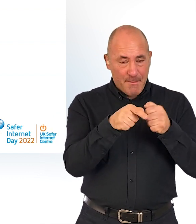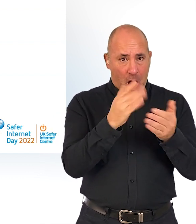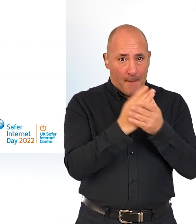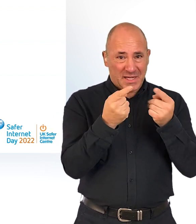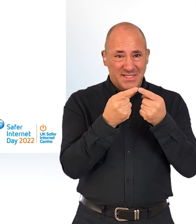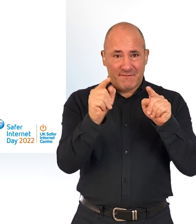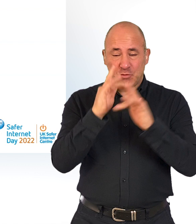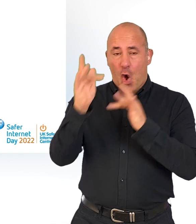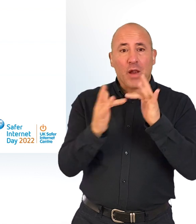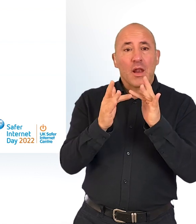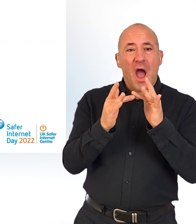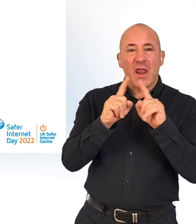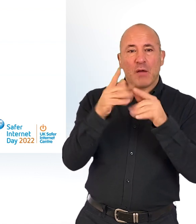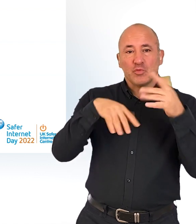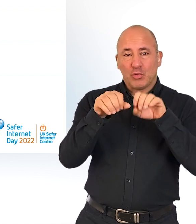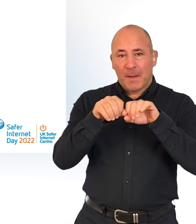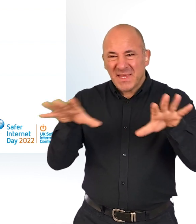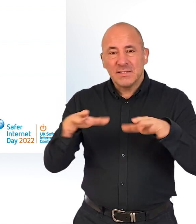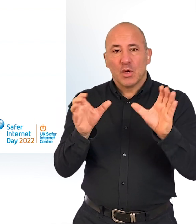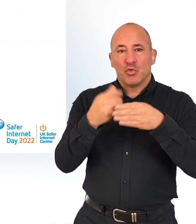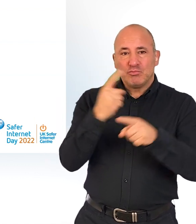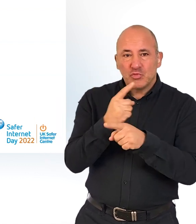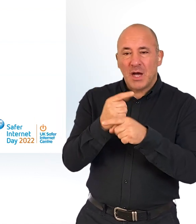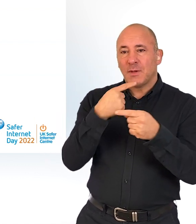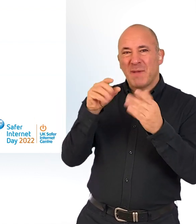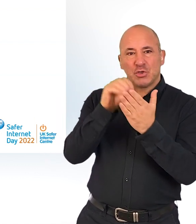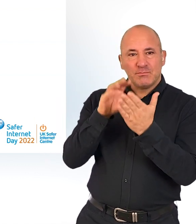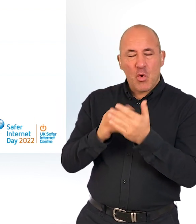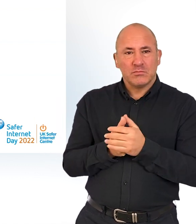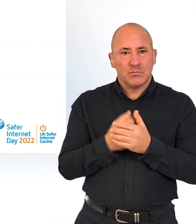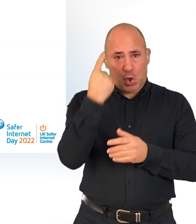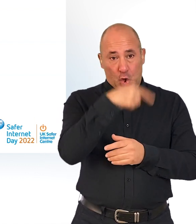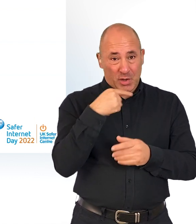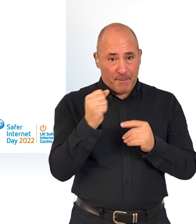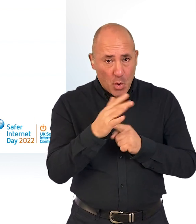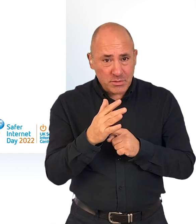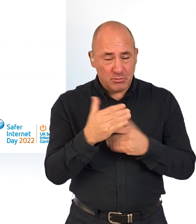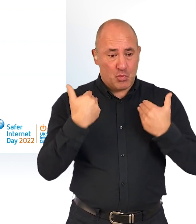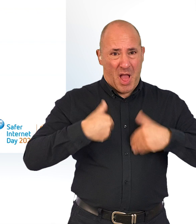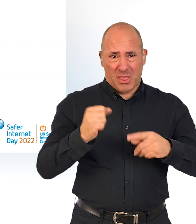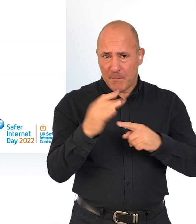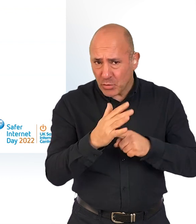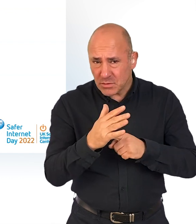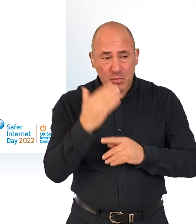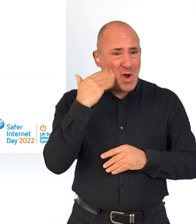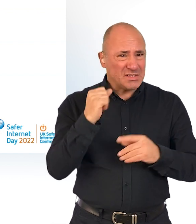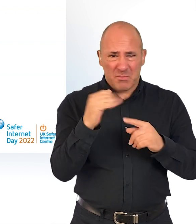like social media, group chats or message boards? Do looks matter? Does wealth matter? Does race matter?